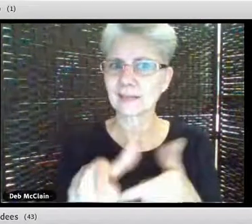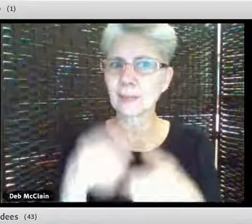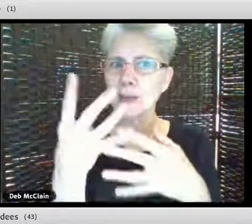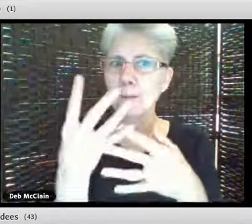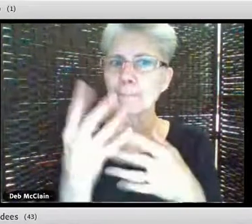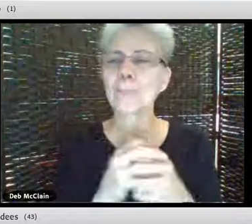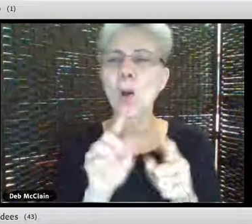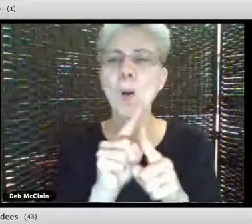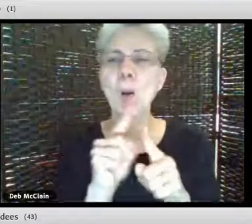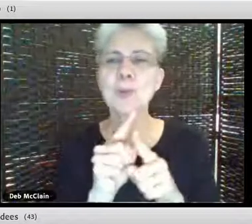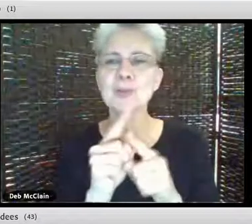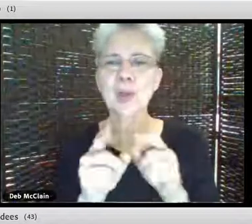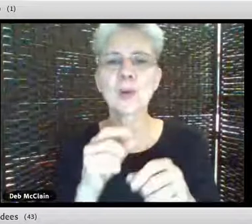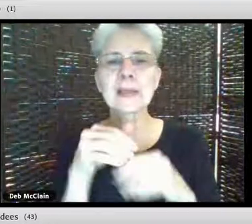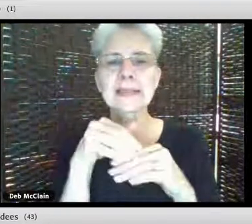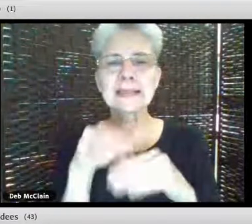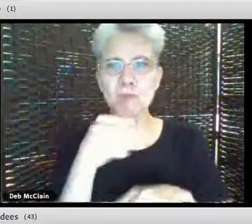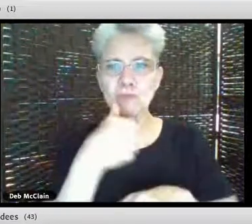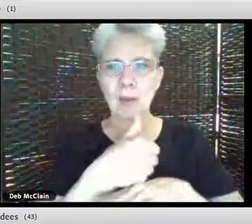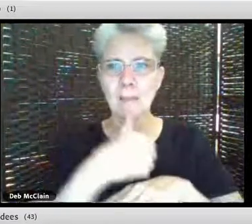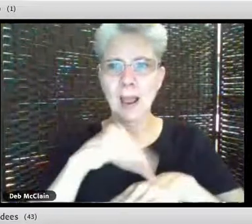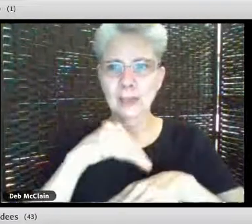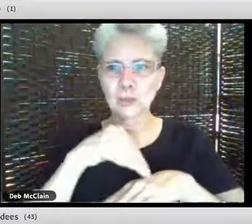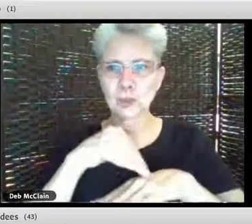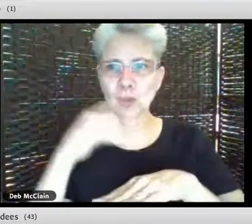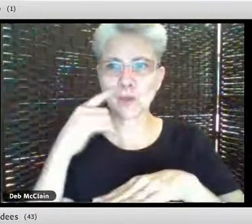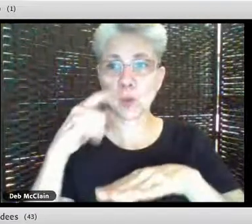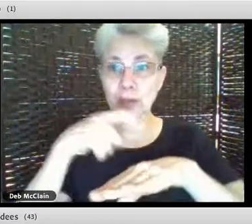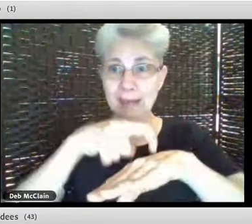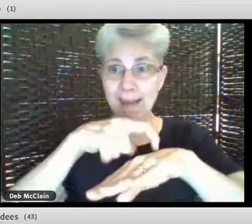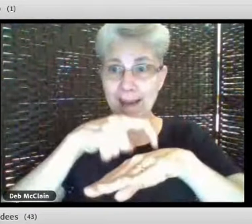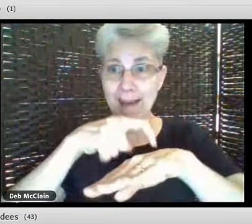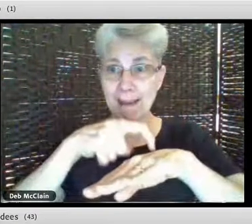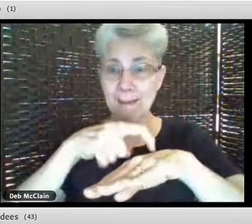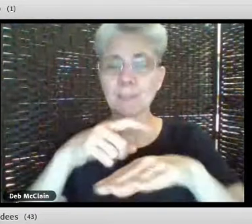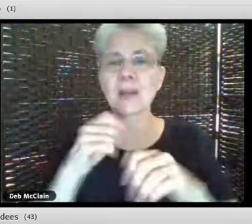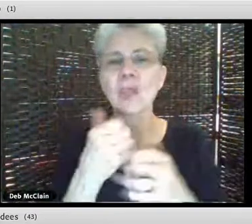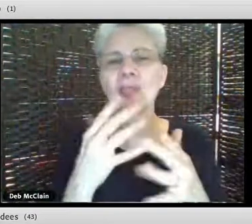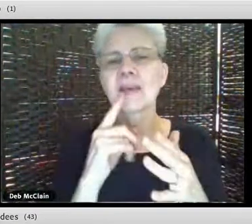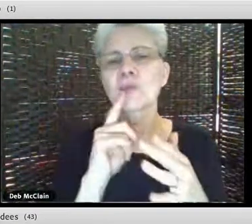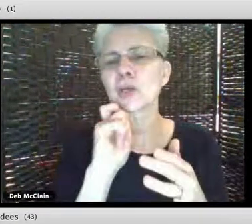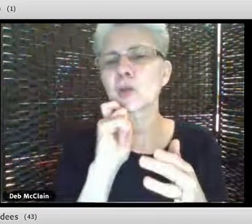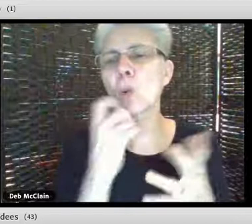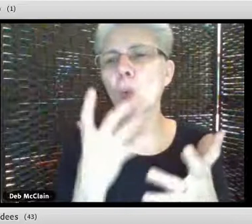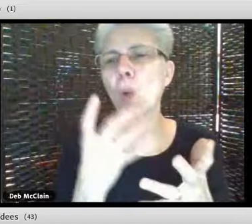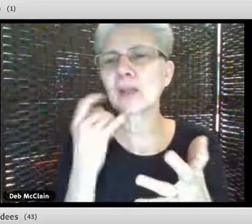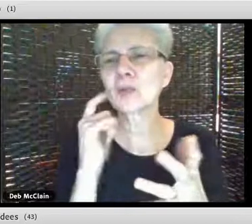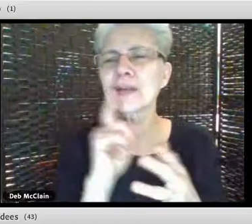and you'll see how fast the link comes up. I can also set a reminder, specific times.